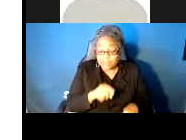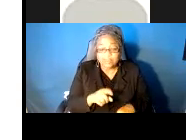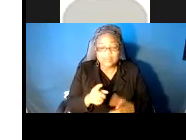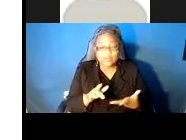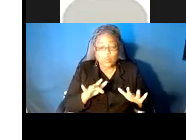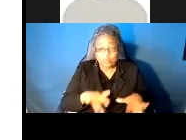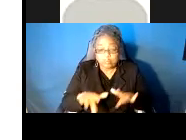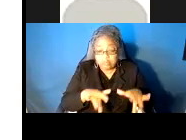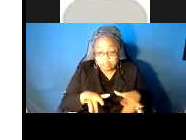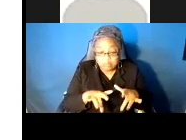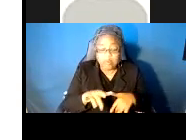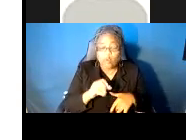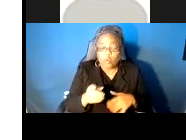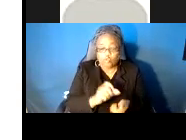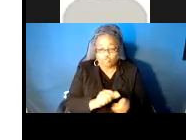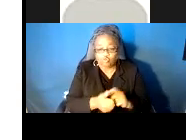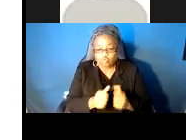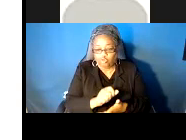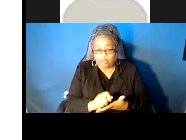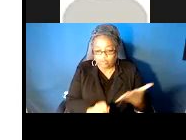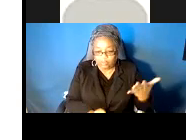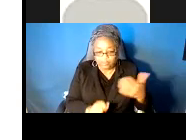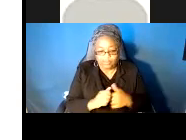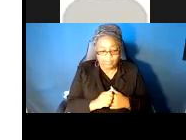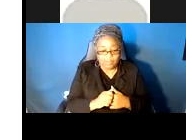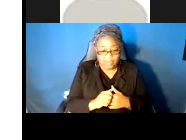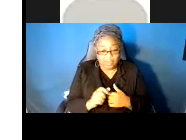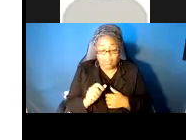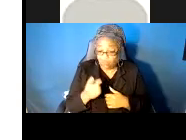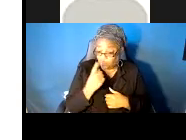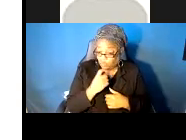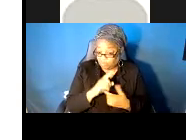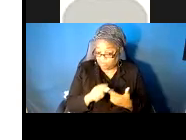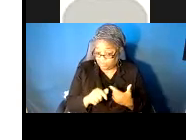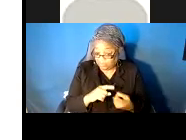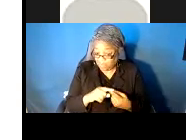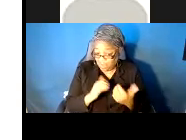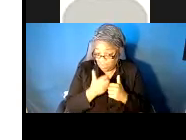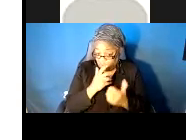To begin a conversation about how we can help, please contact MRAC staff to do so.